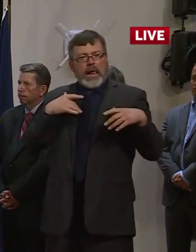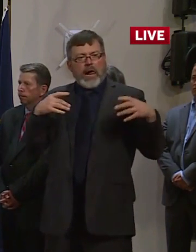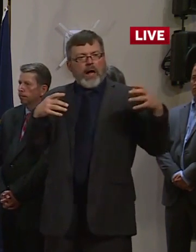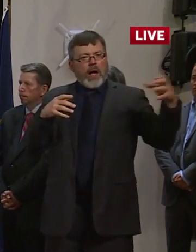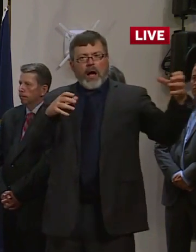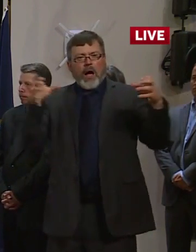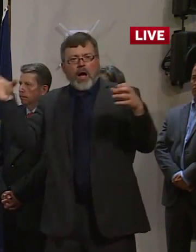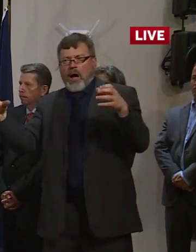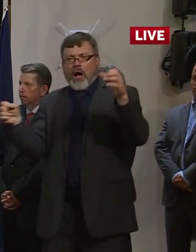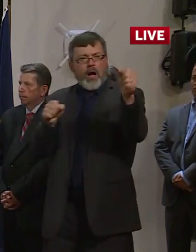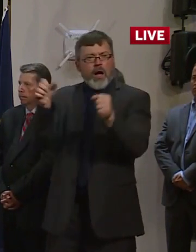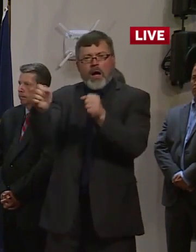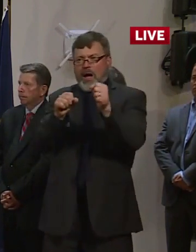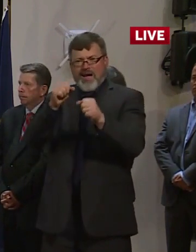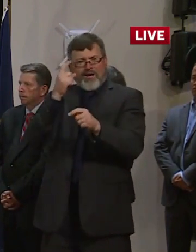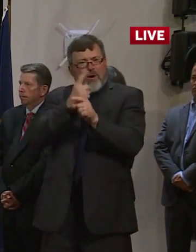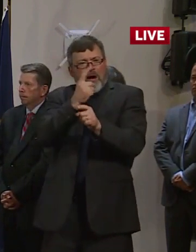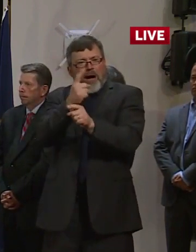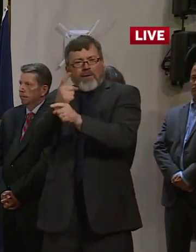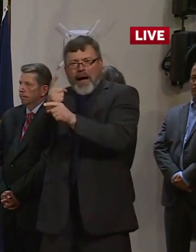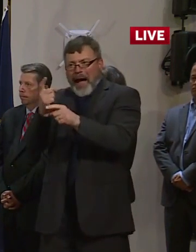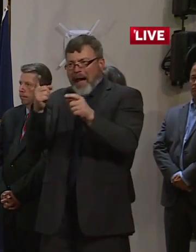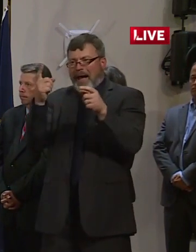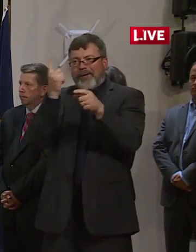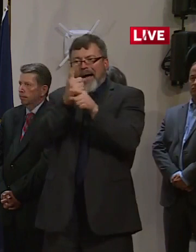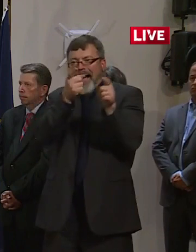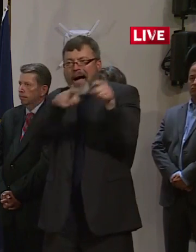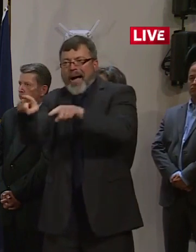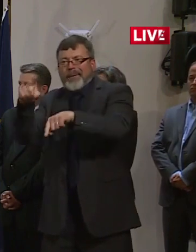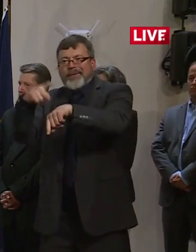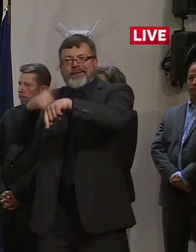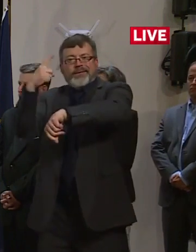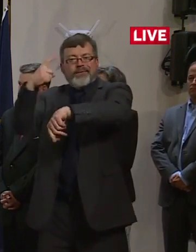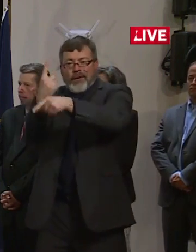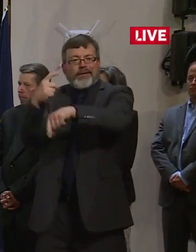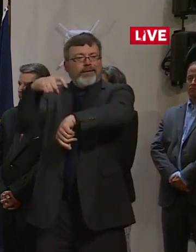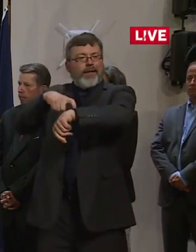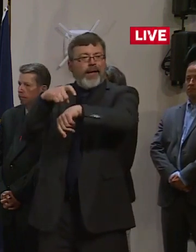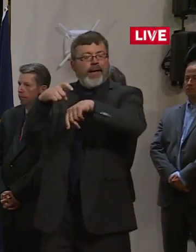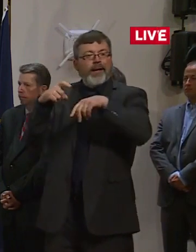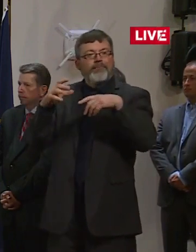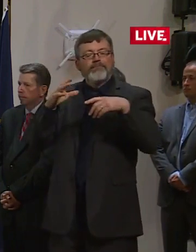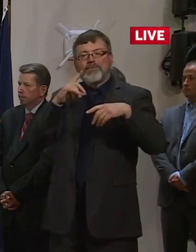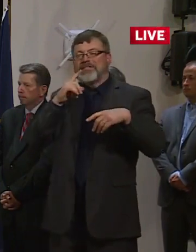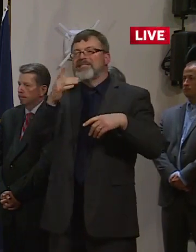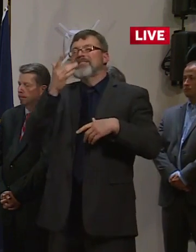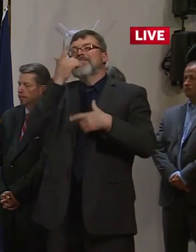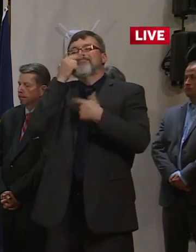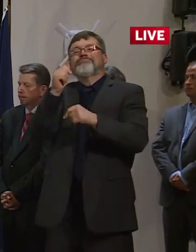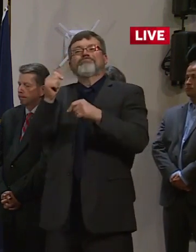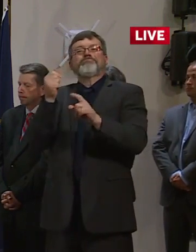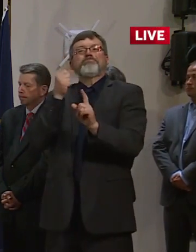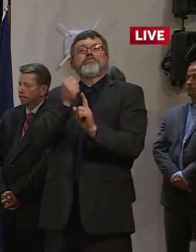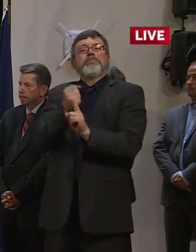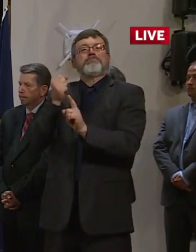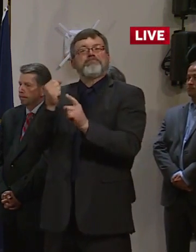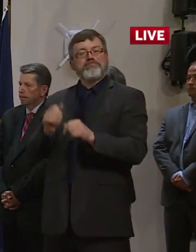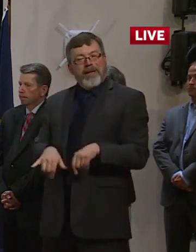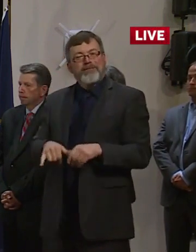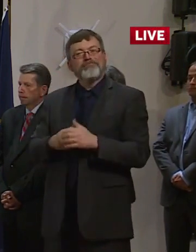FATE CAN HAVE A FUNNY WAY OF PUTTING THE RIGHT PEOPLE IN THE RIGHT PLACE AT THE RIGHT TIME.